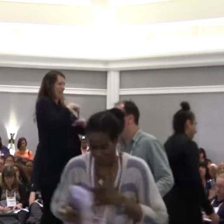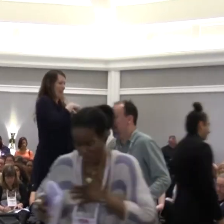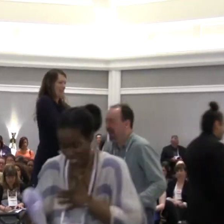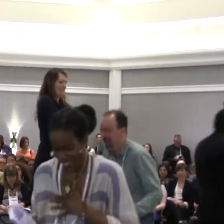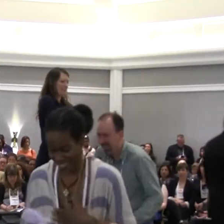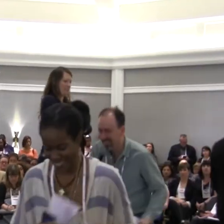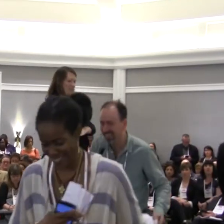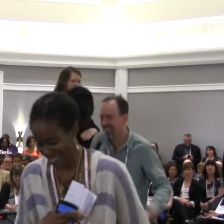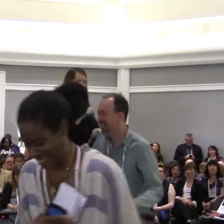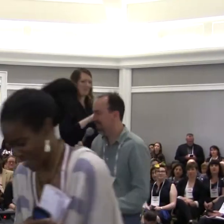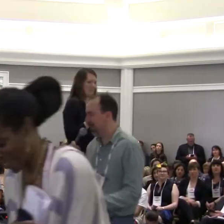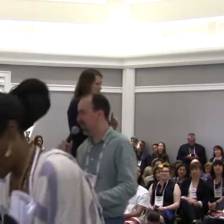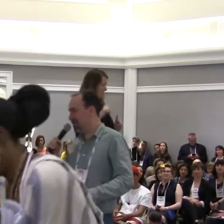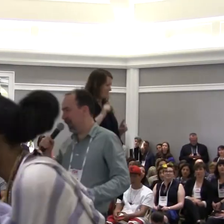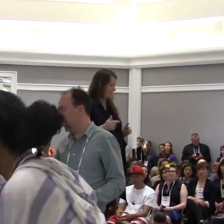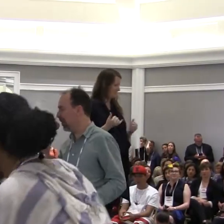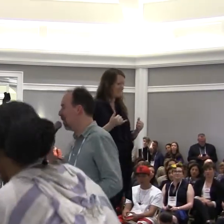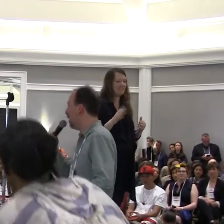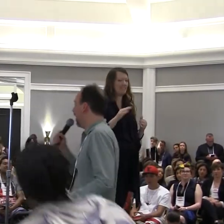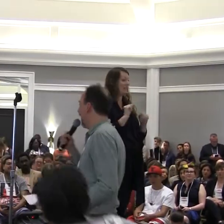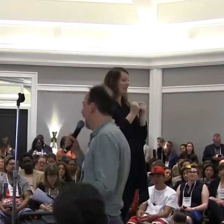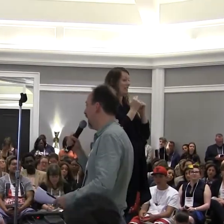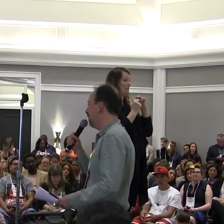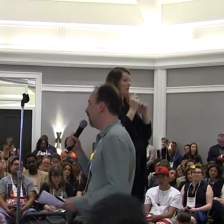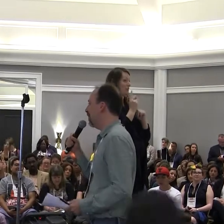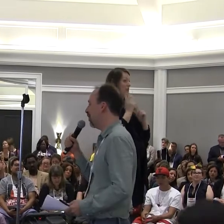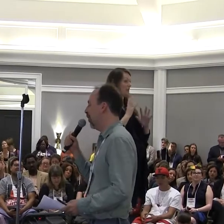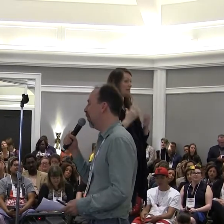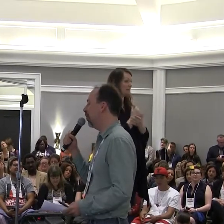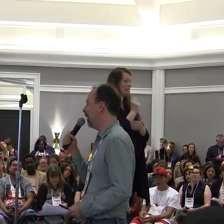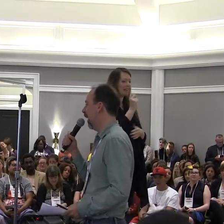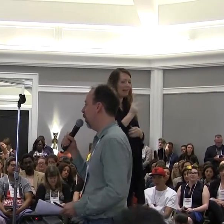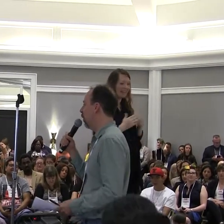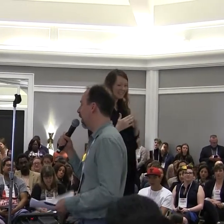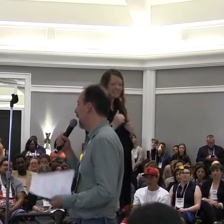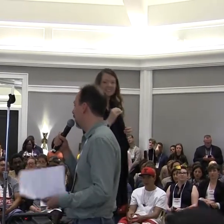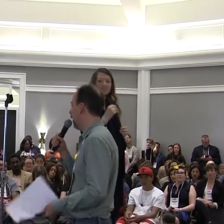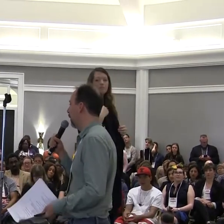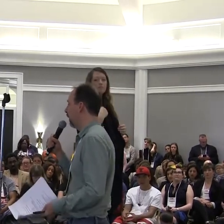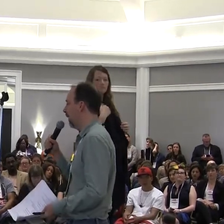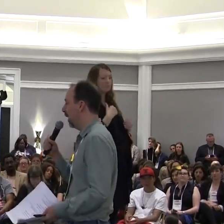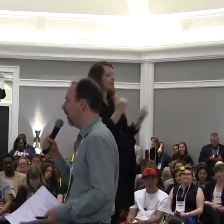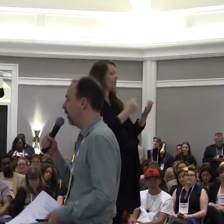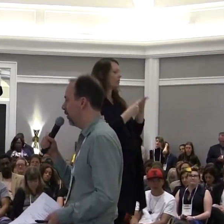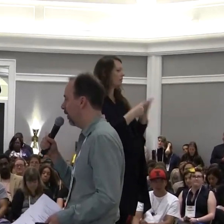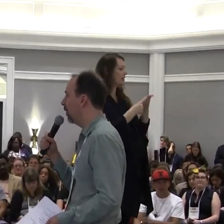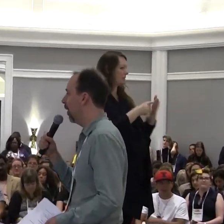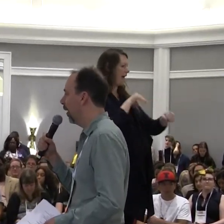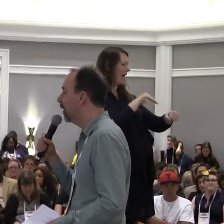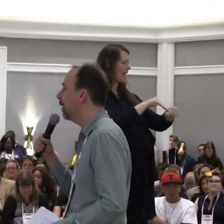(Gus) A little team-building moment there. So yeah we want to now talk about the At the Intersections arc.